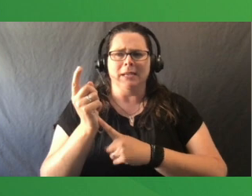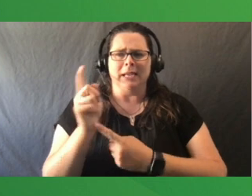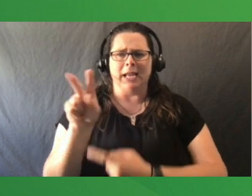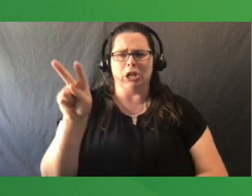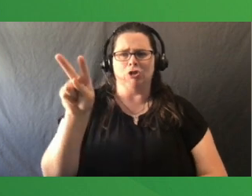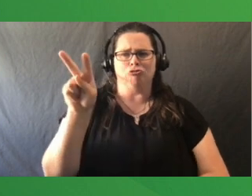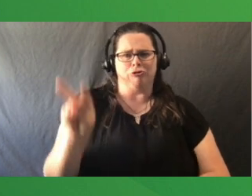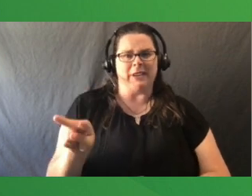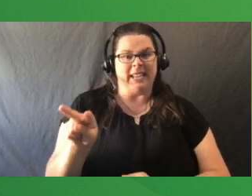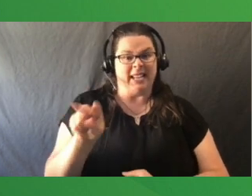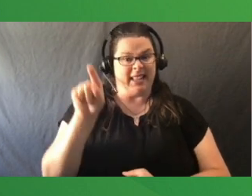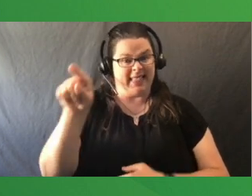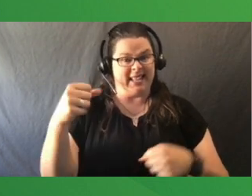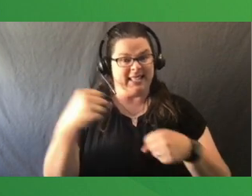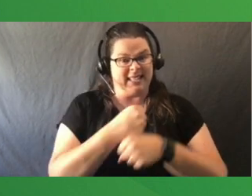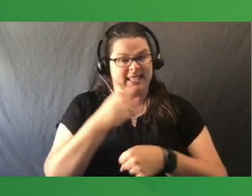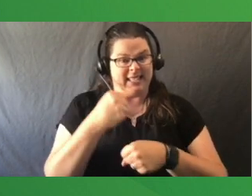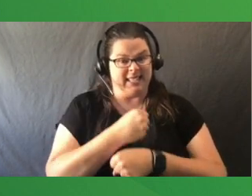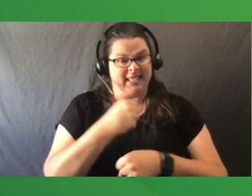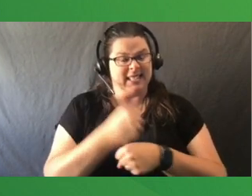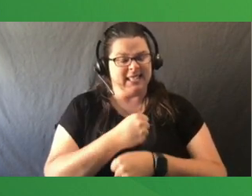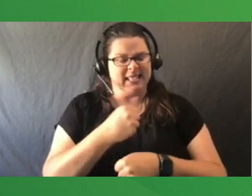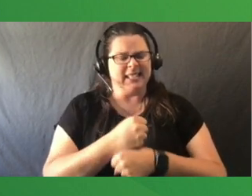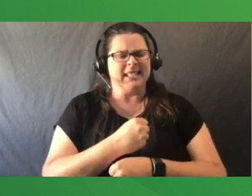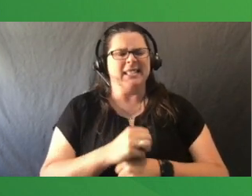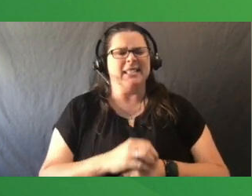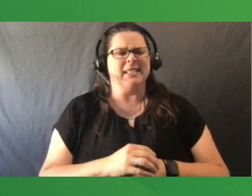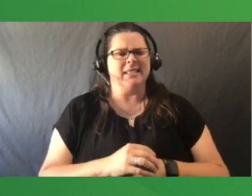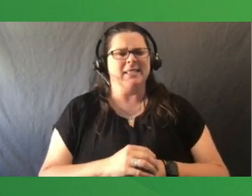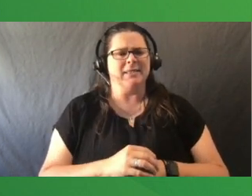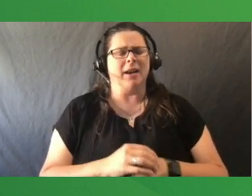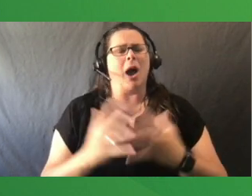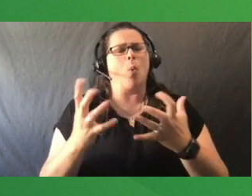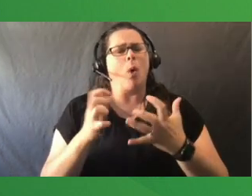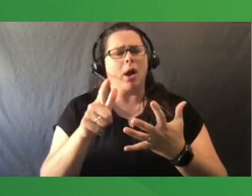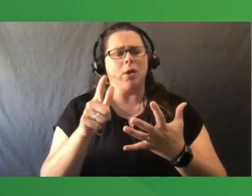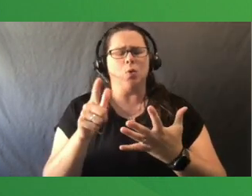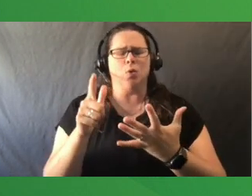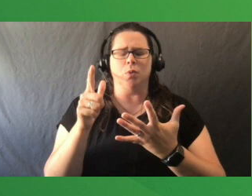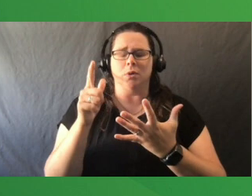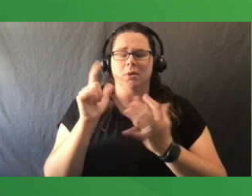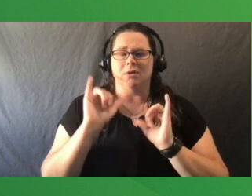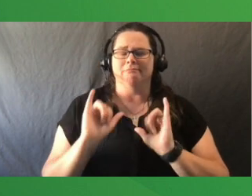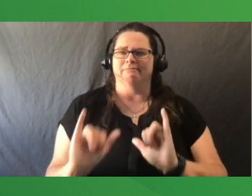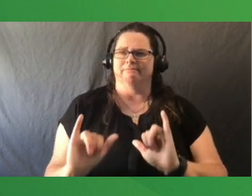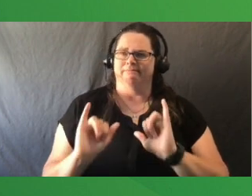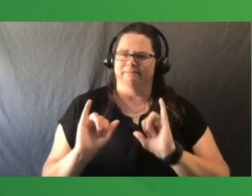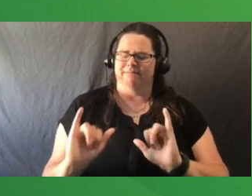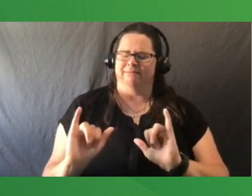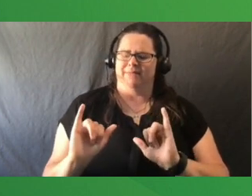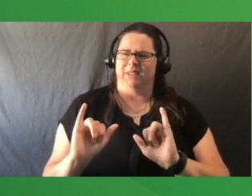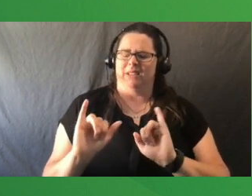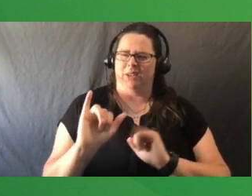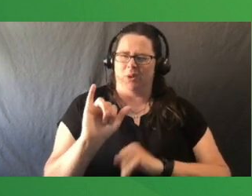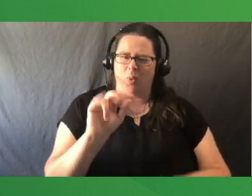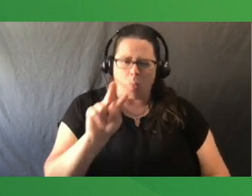And I just want you to kind of think about, think about these stats and what they might